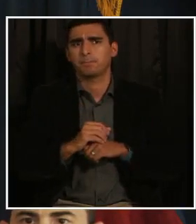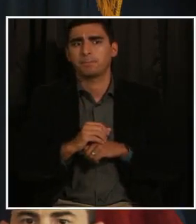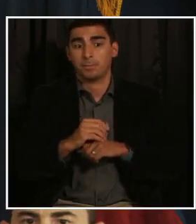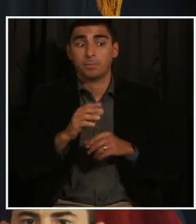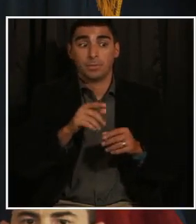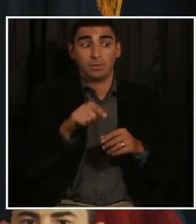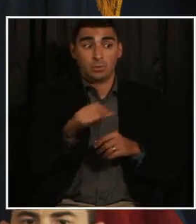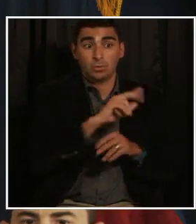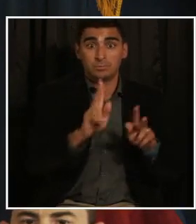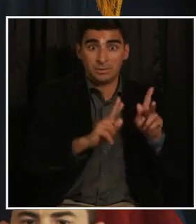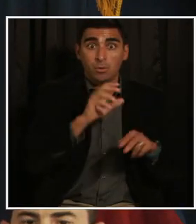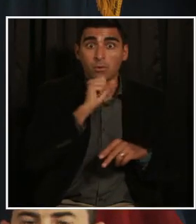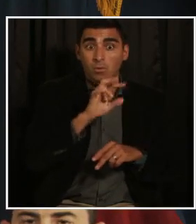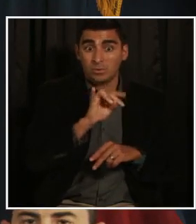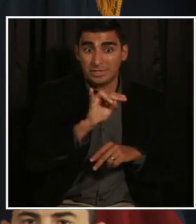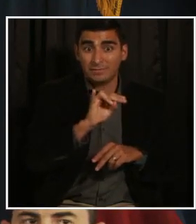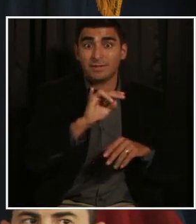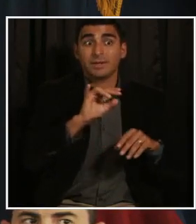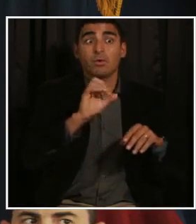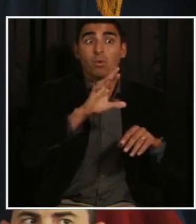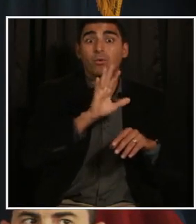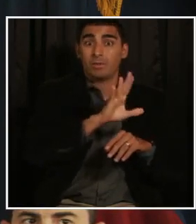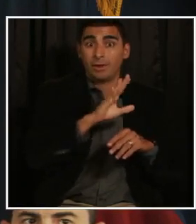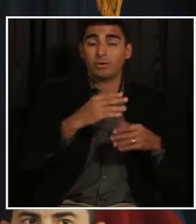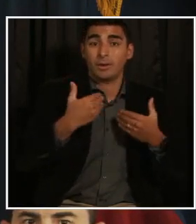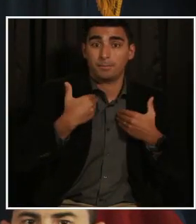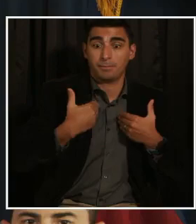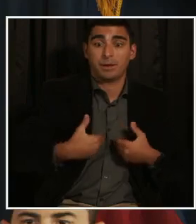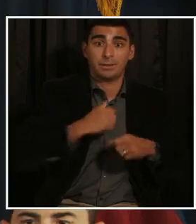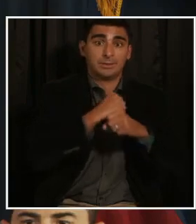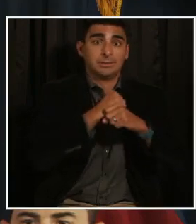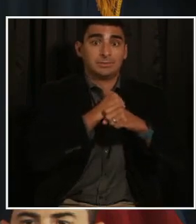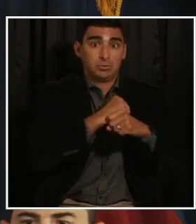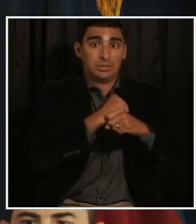and 80s and those who were immunocompromised who were vaccinated five or six months ago or longer